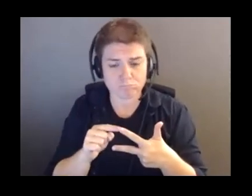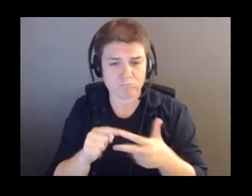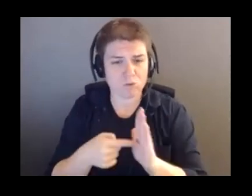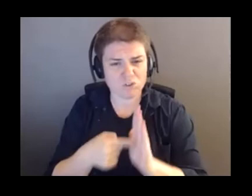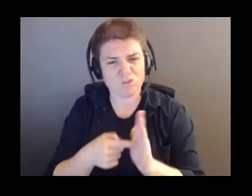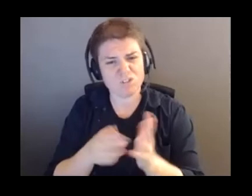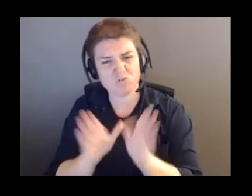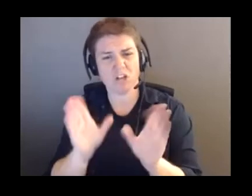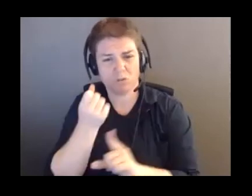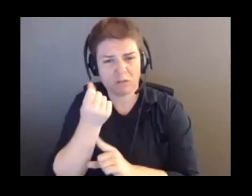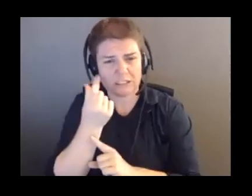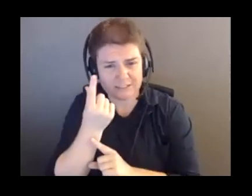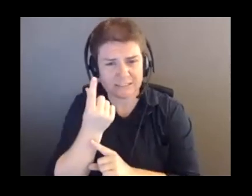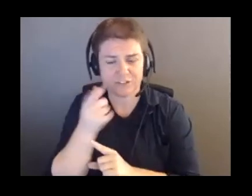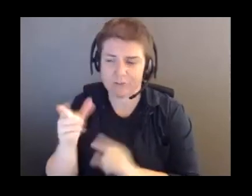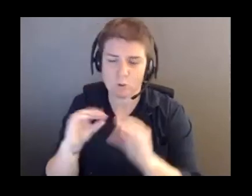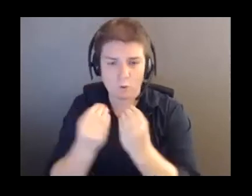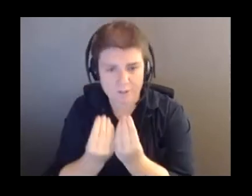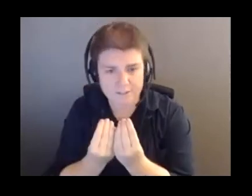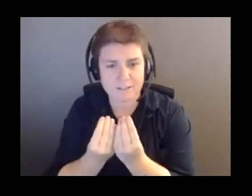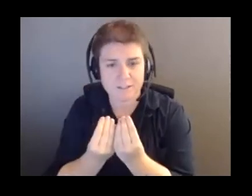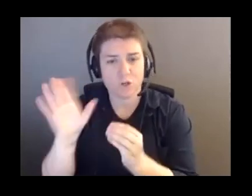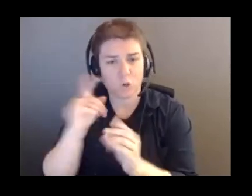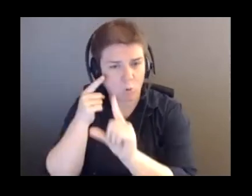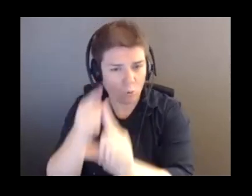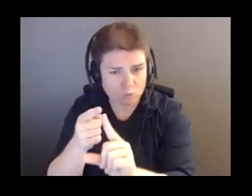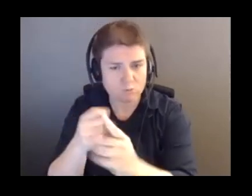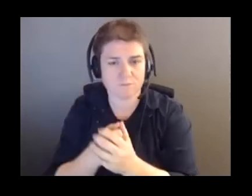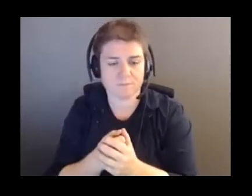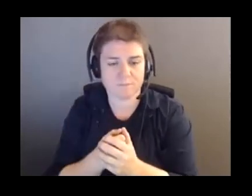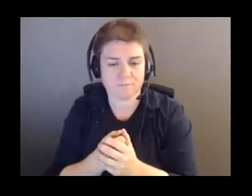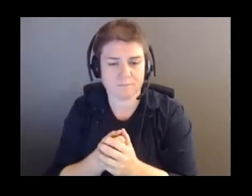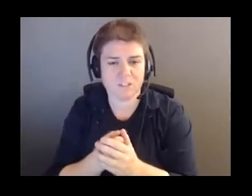understanding of the organization s mandate and goals, their relationship to communities,